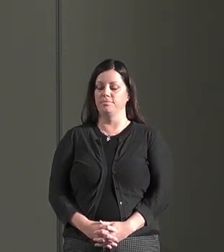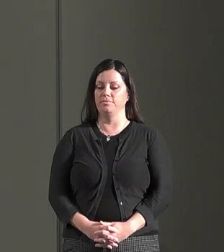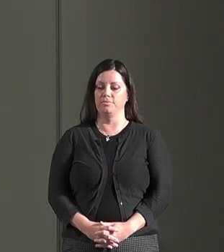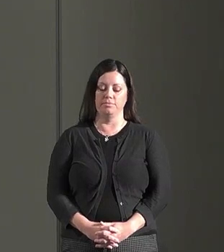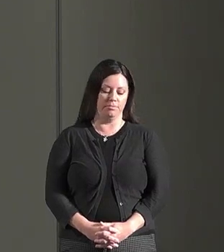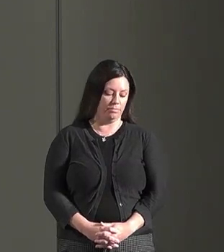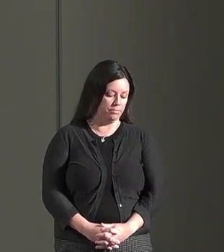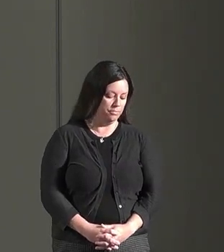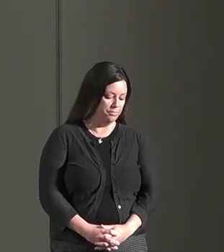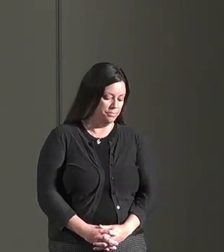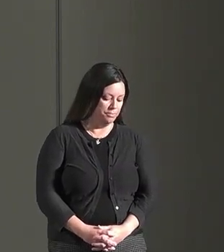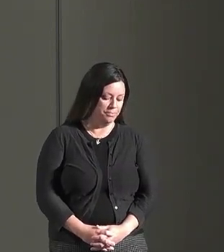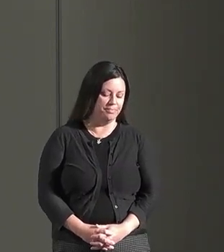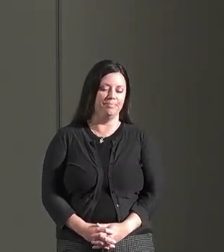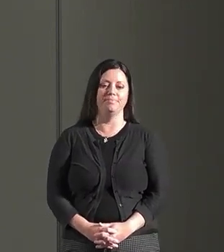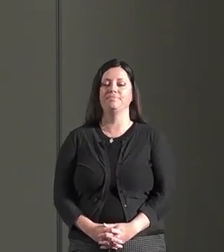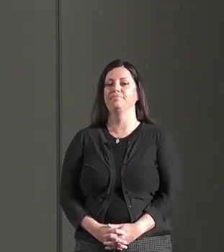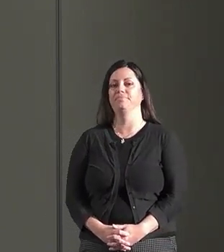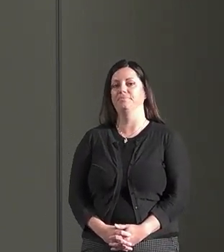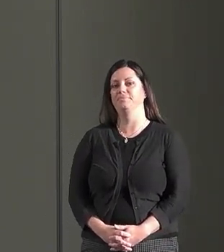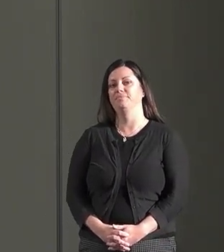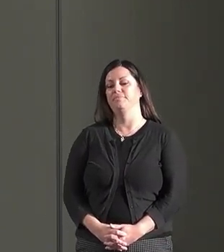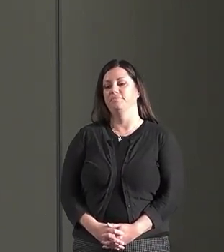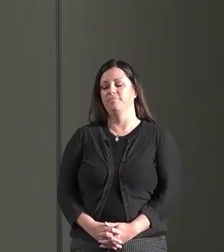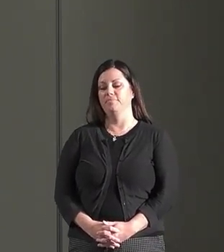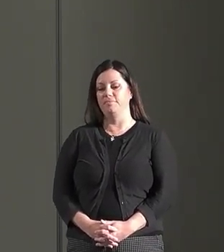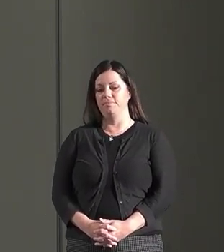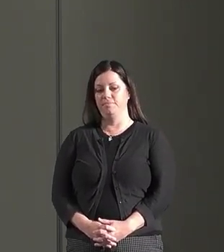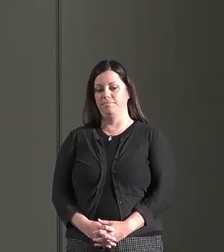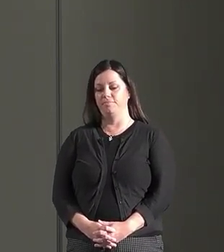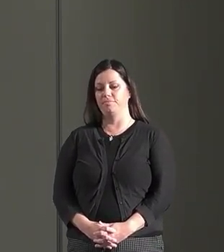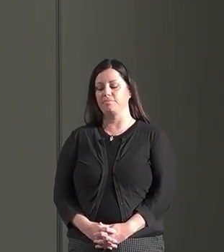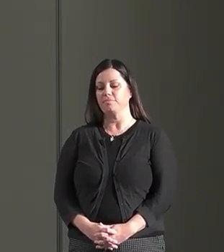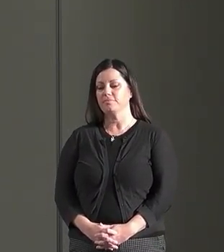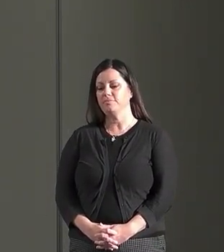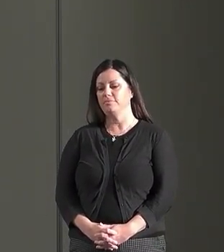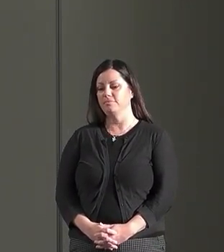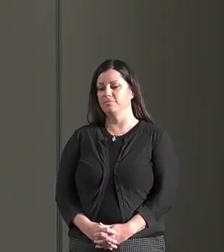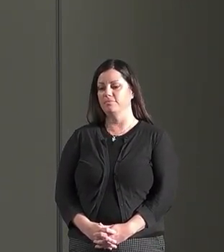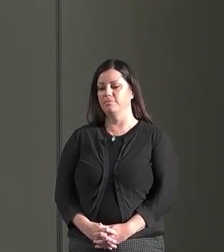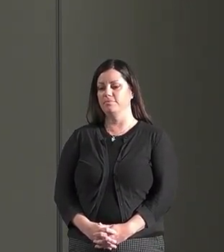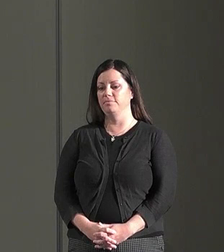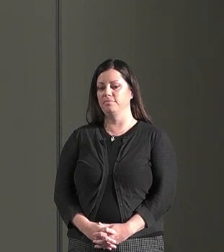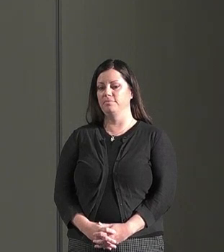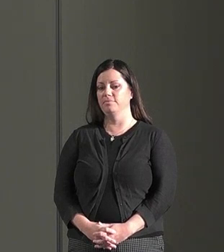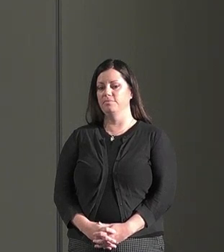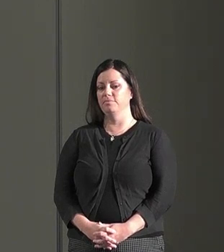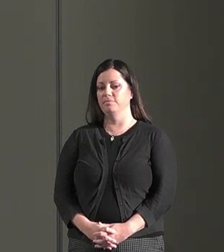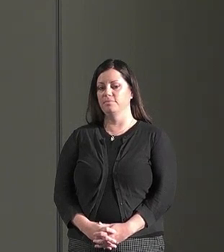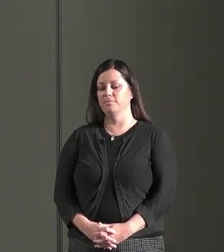have become so reliant on the mindset that we need a communication assistant to facilitate